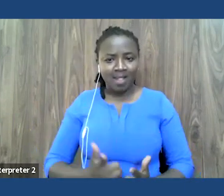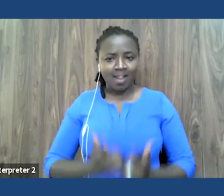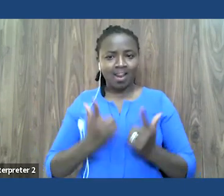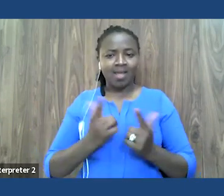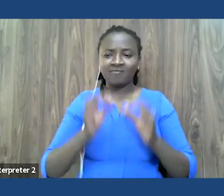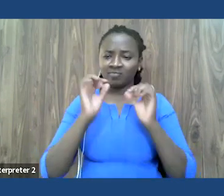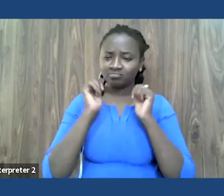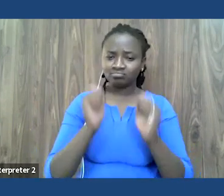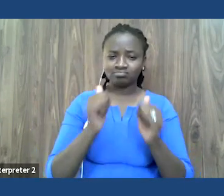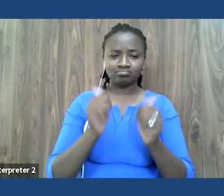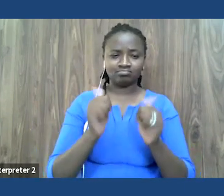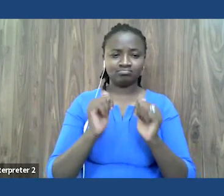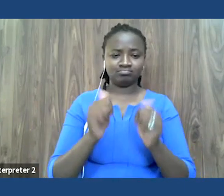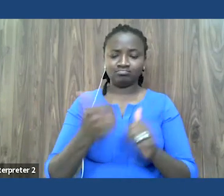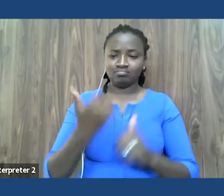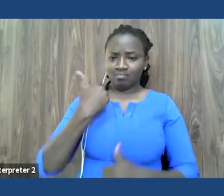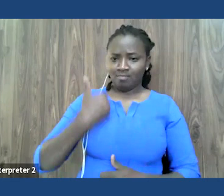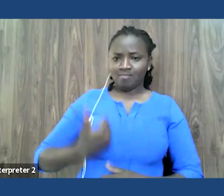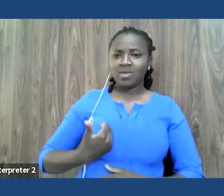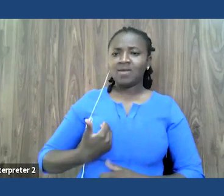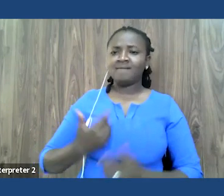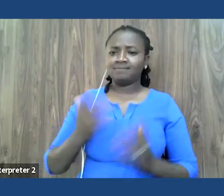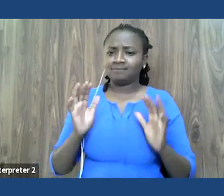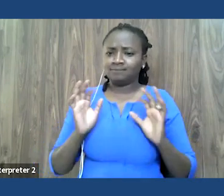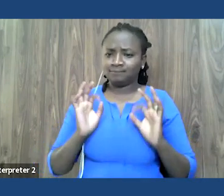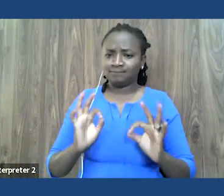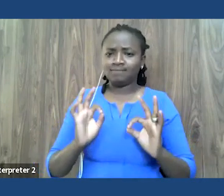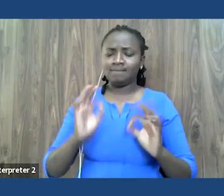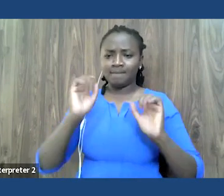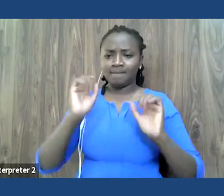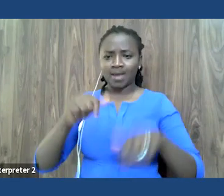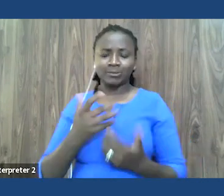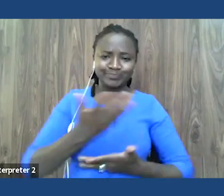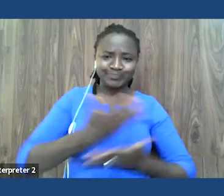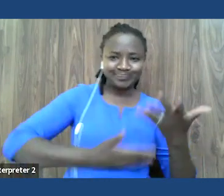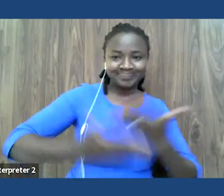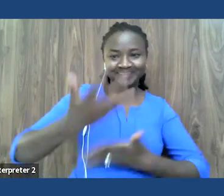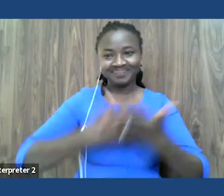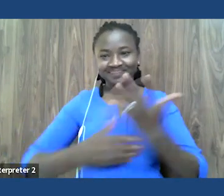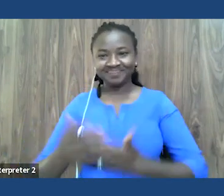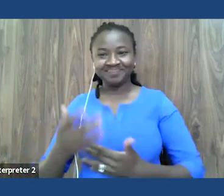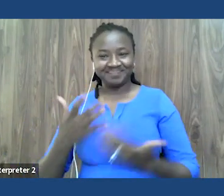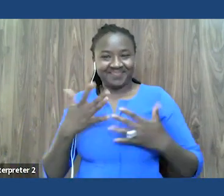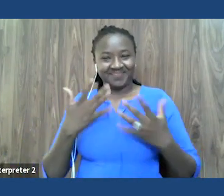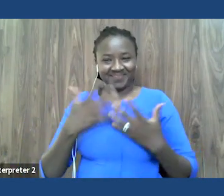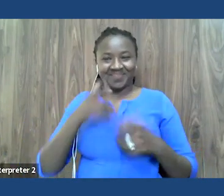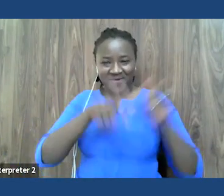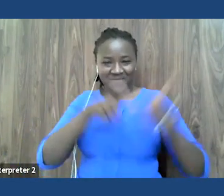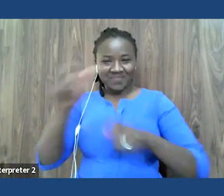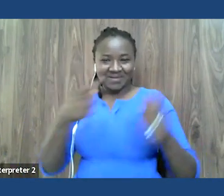like I have earned the right to not only talk to people that I like and do projects that I prefer.